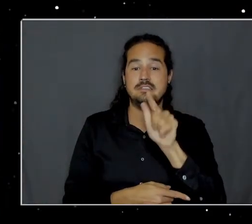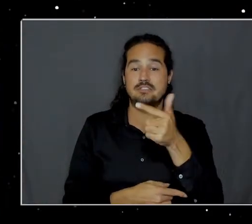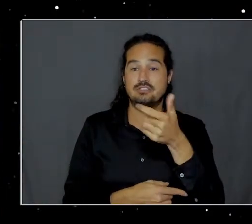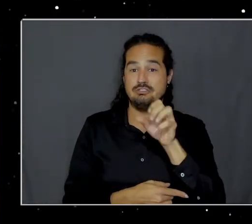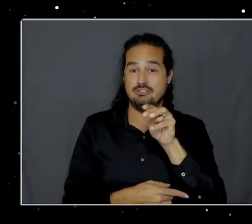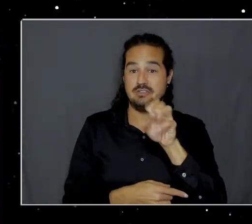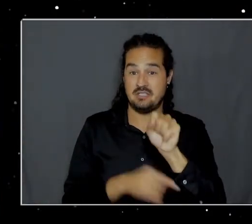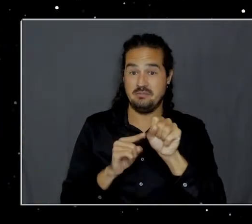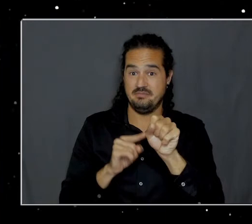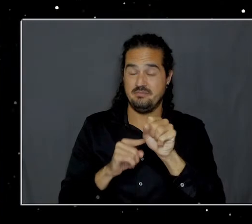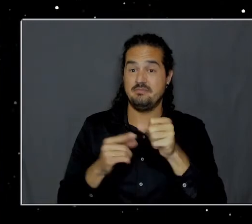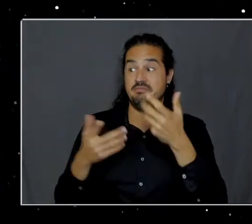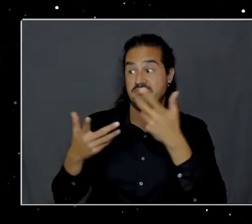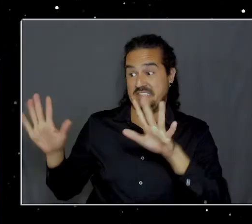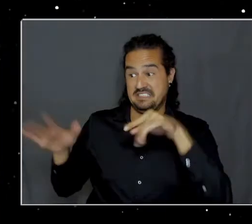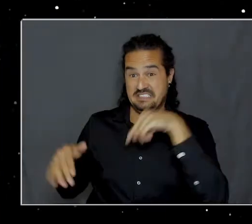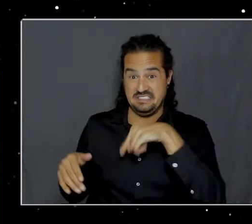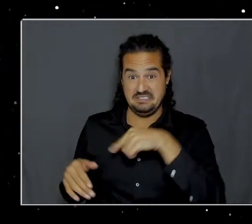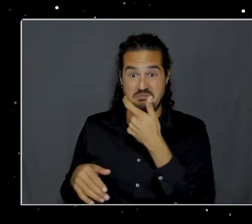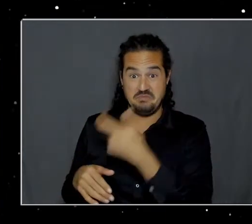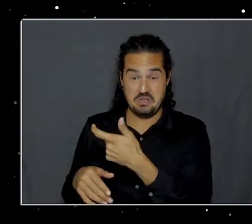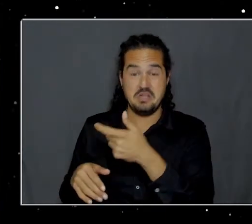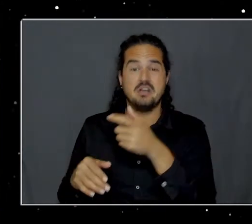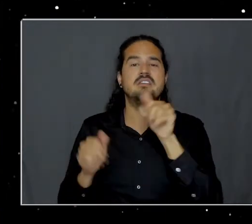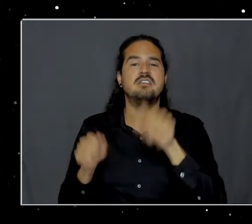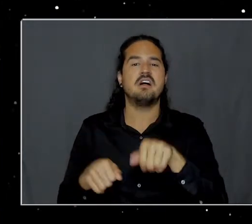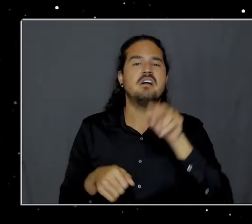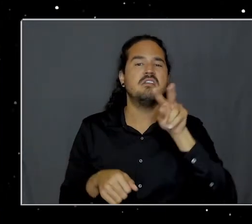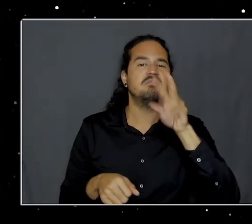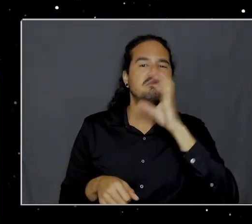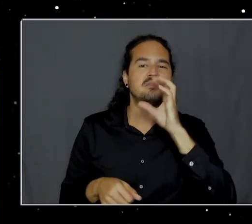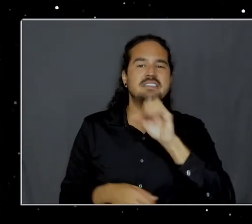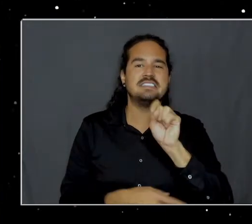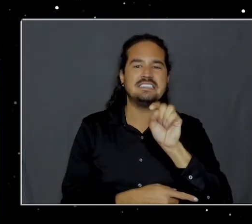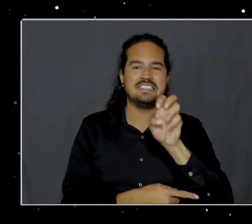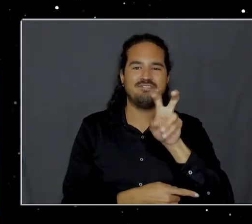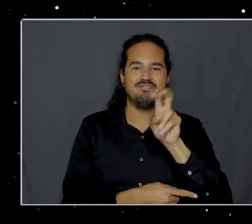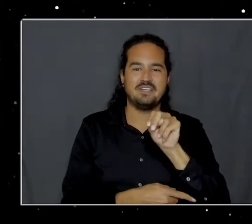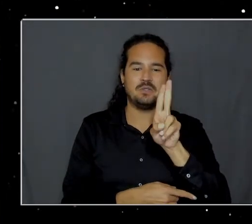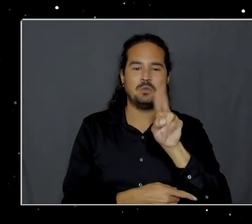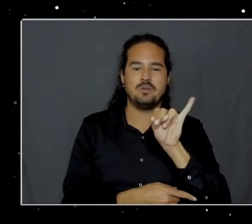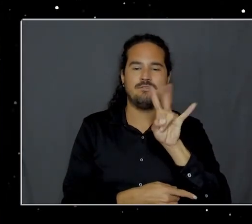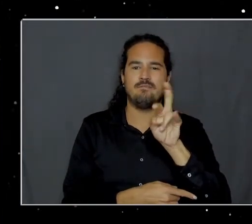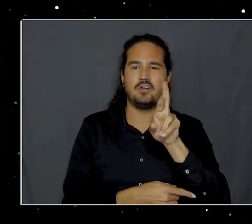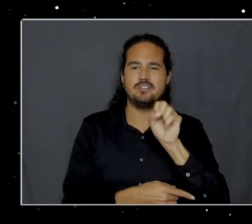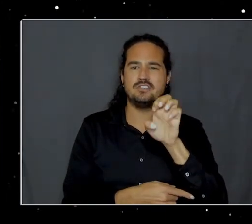OF YOUR STREAMING SERVICES. THEY'RE 11 MINUTE LONG CARTOONS.